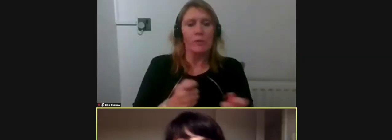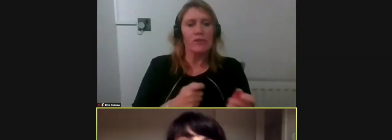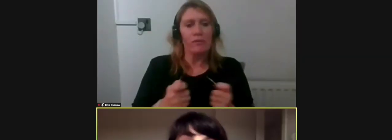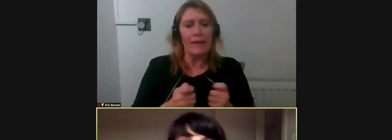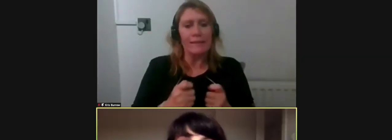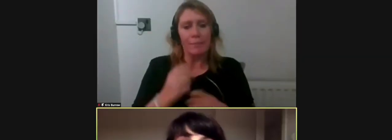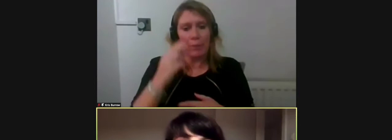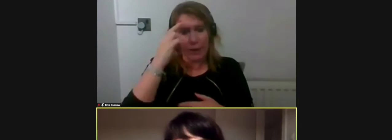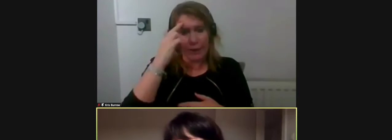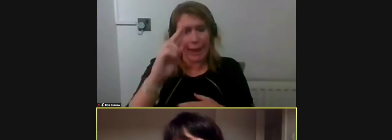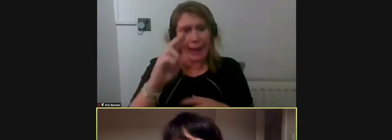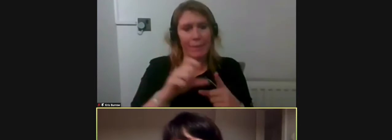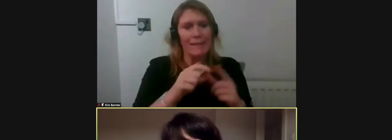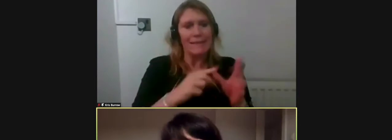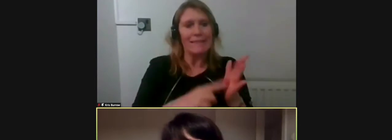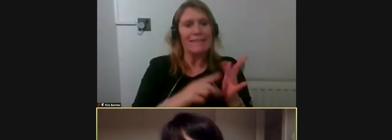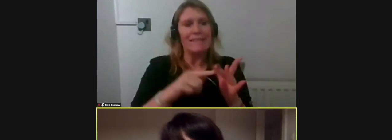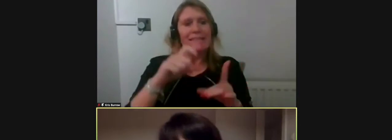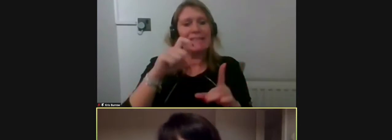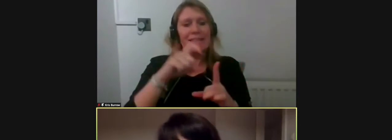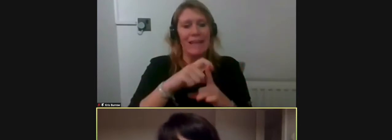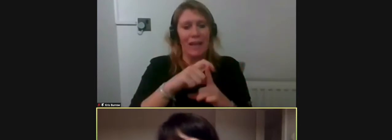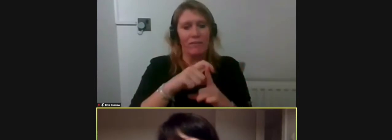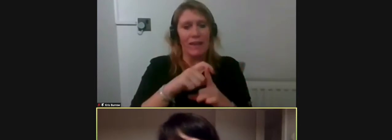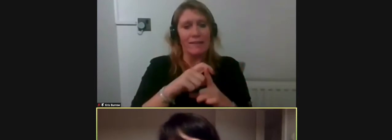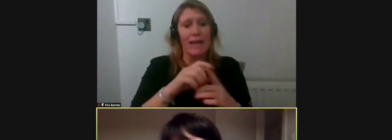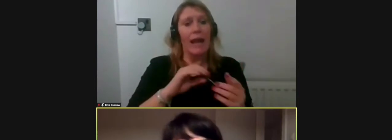was part of a performance, yeah in 2018.